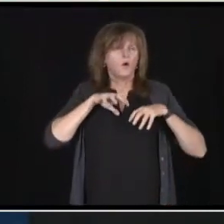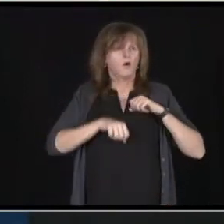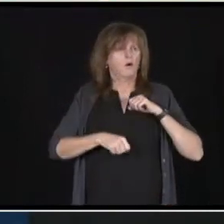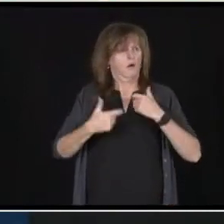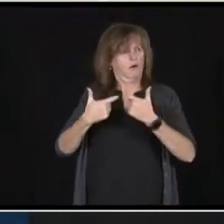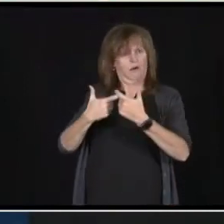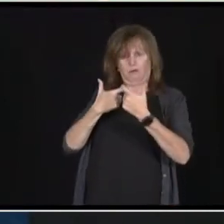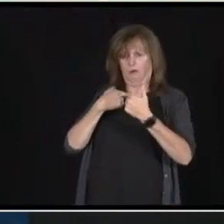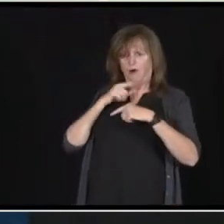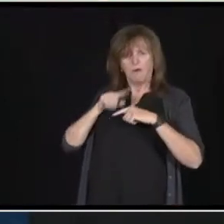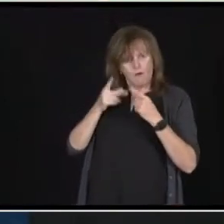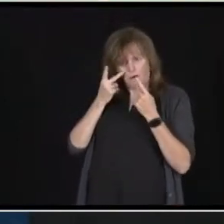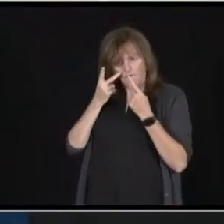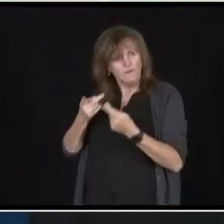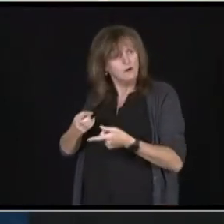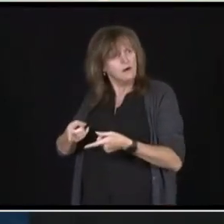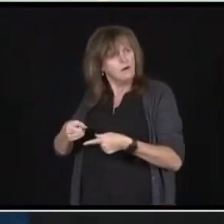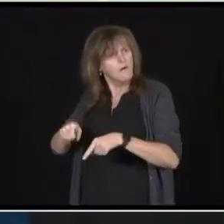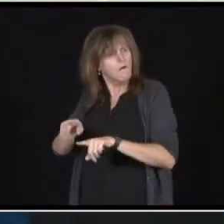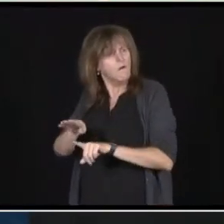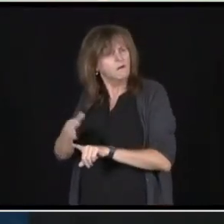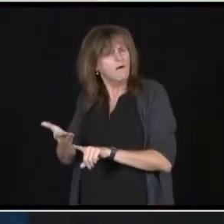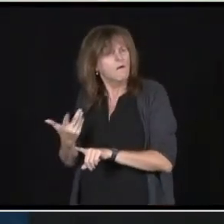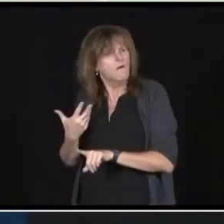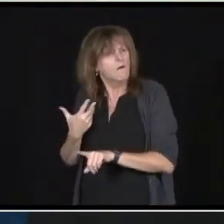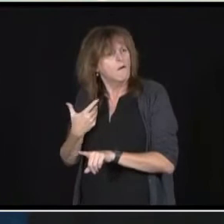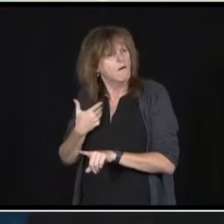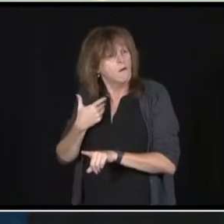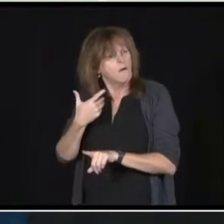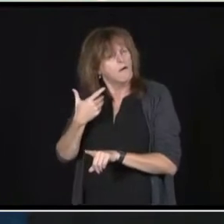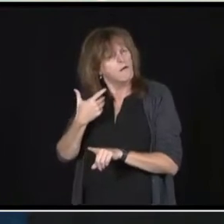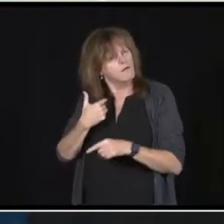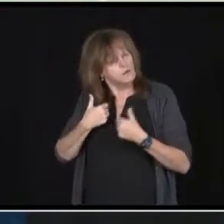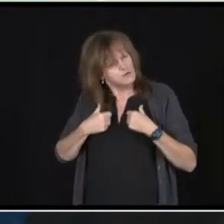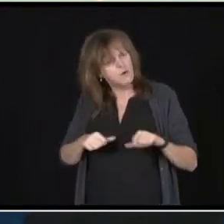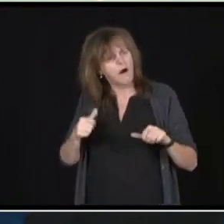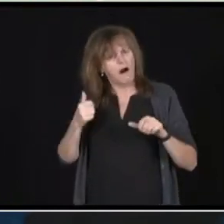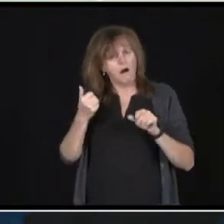And we will do everything we can to make sure that you get in the hospitals.